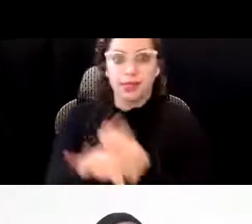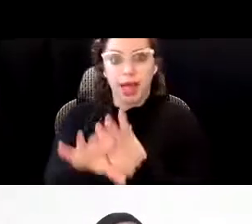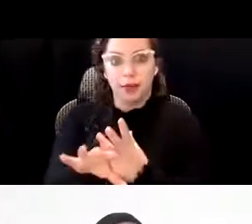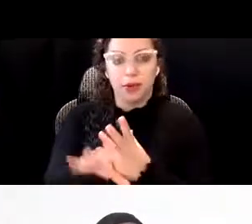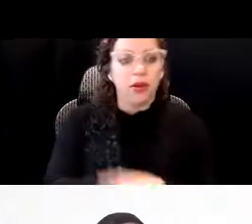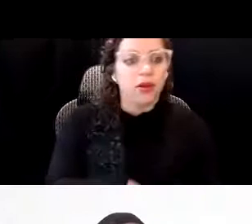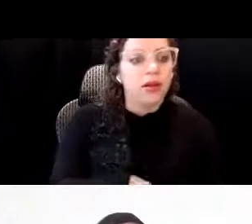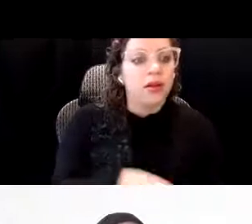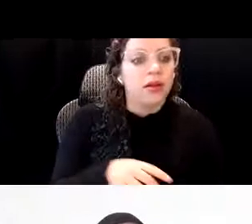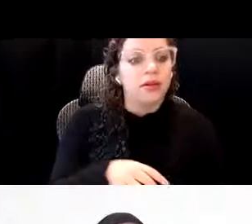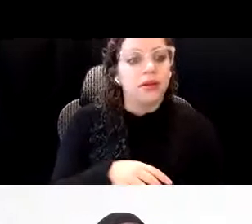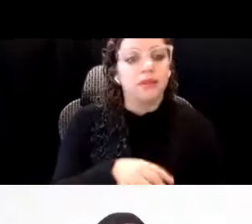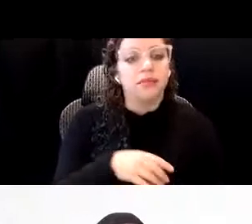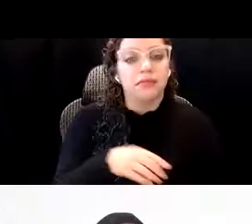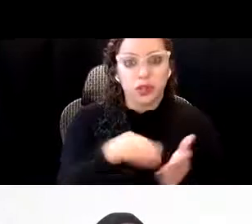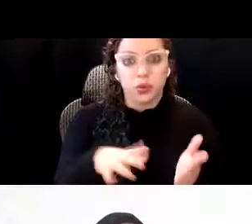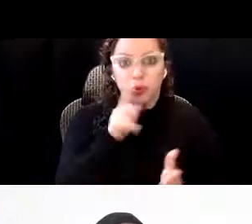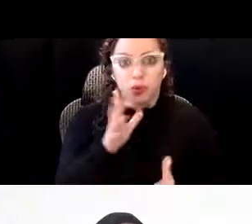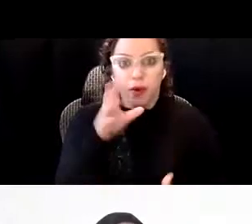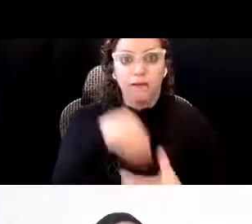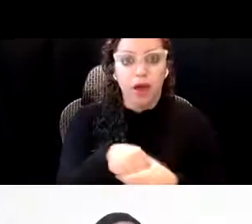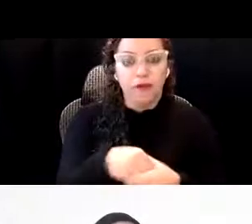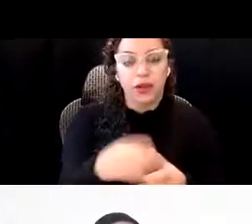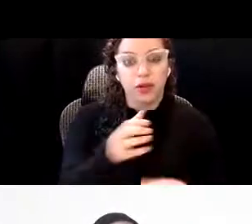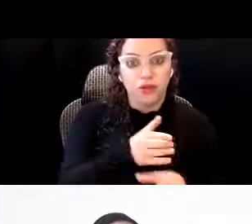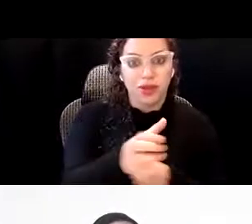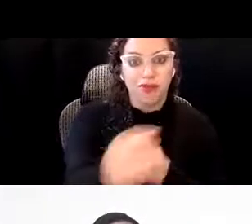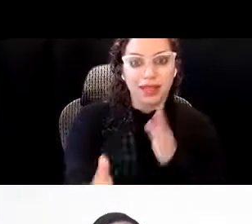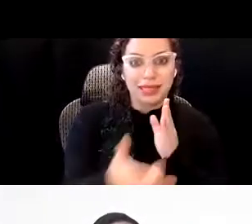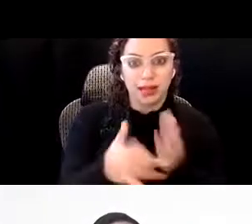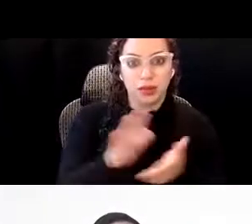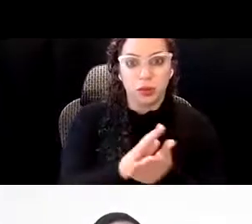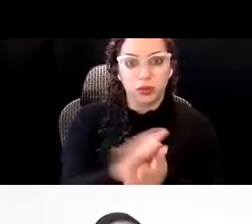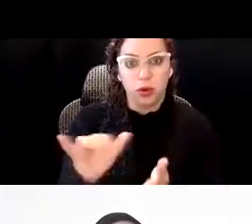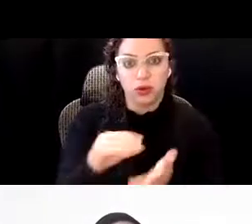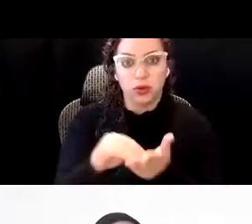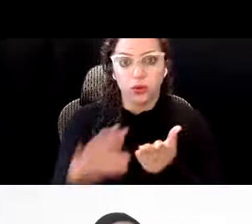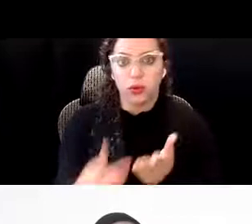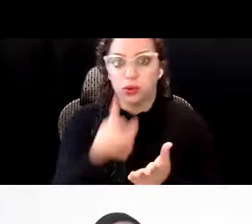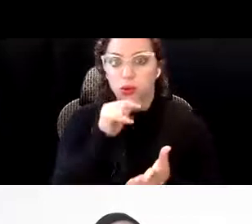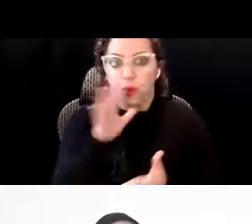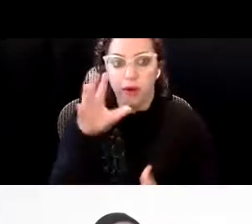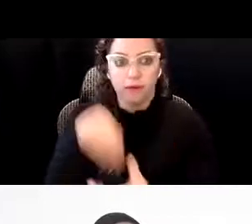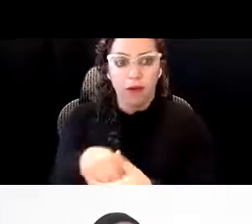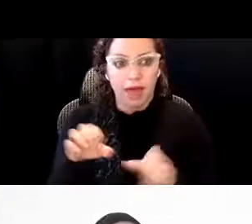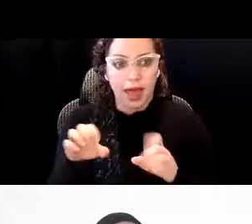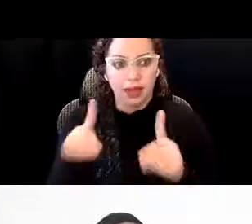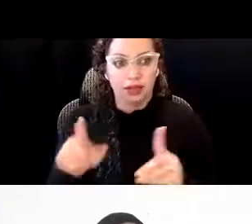Um, students participating in career and technical schools, as well as students in schools for the education of the Deaf and Blind.